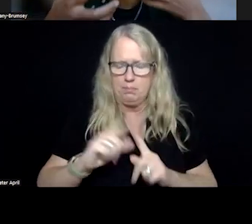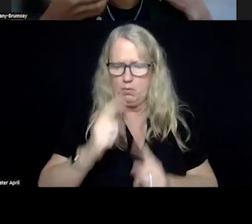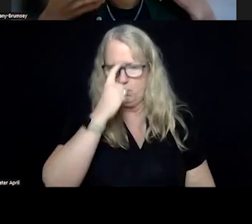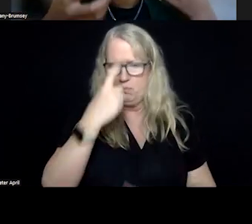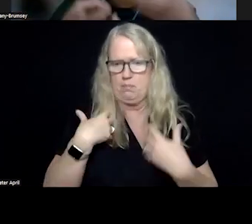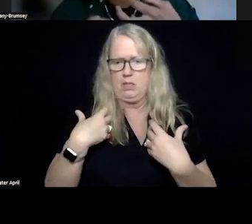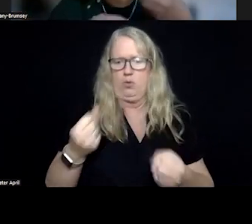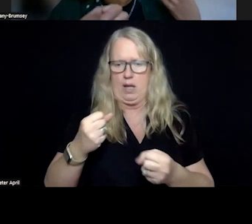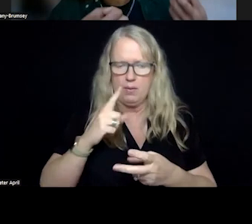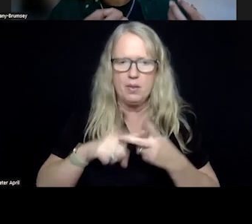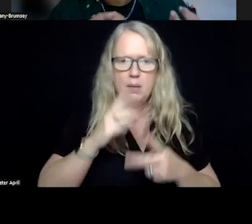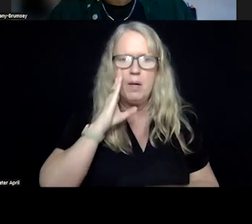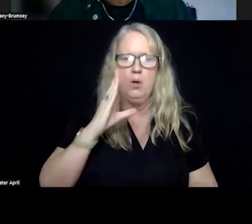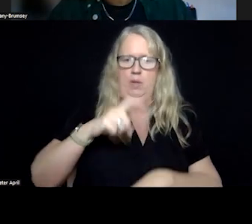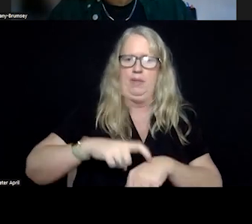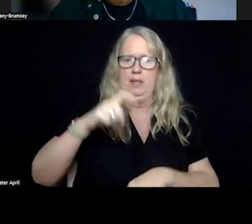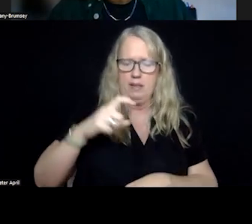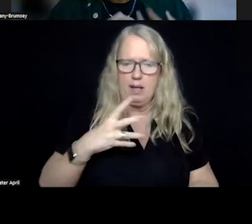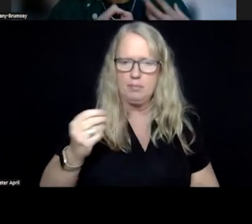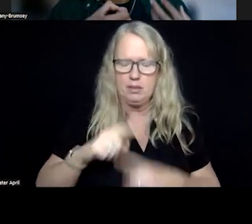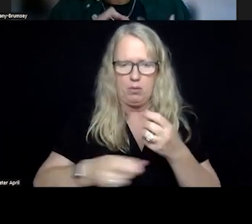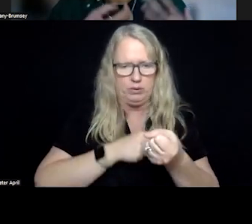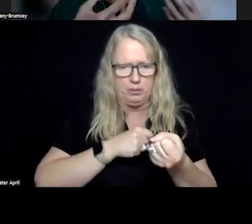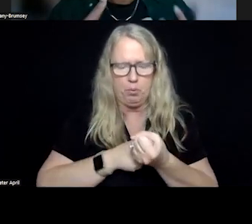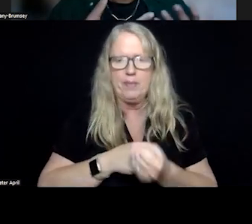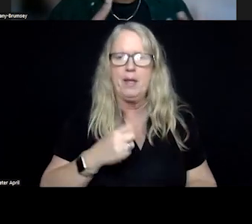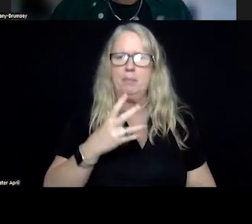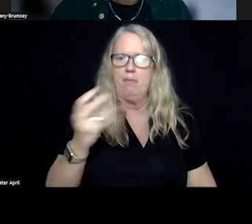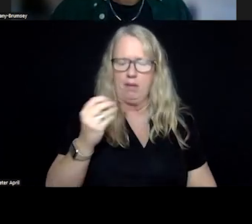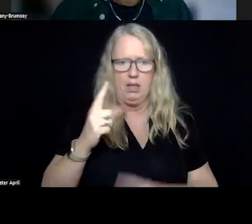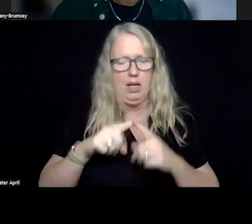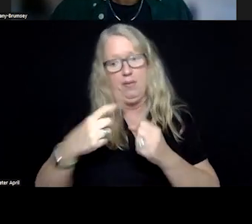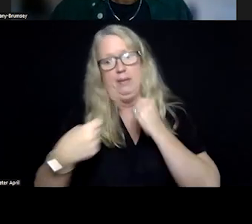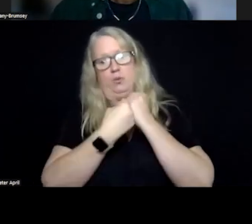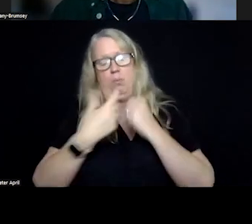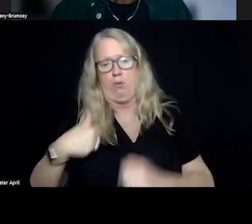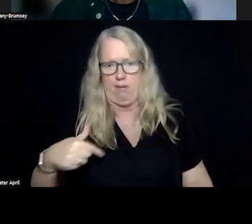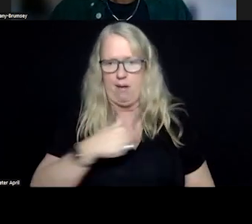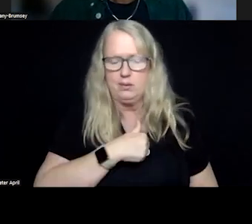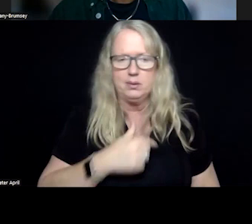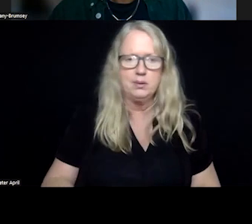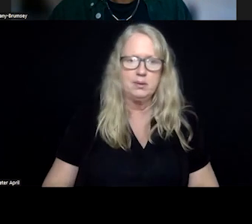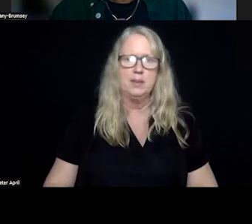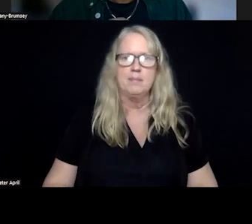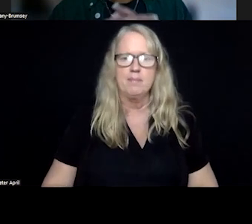ARE AND HOW WE SUPPORT THEM AND HOW WE SUPPORT US AND A LOT OF